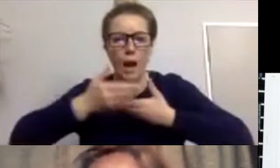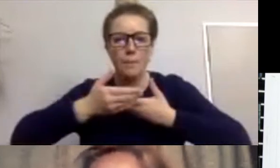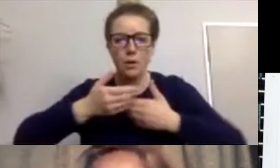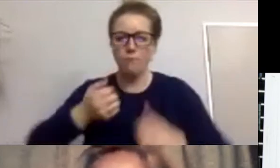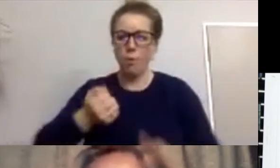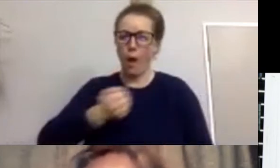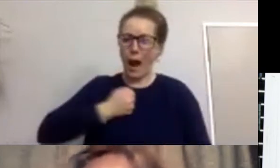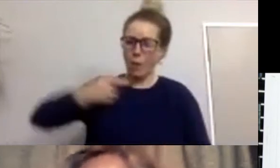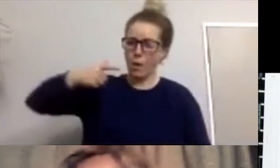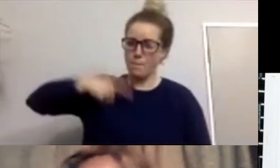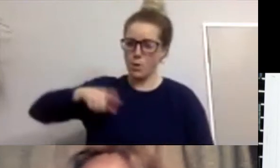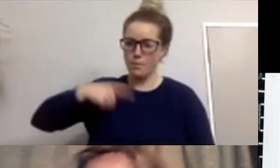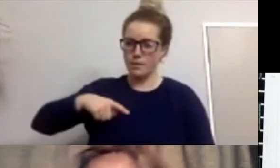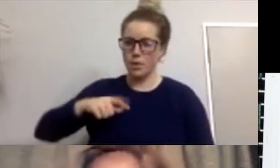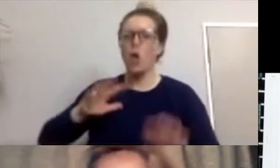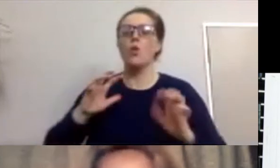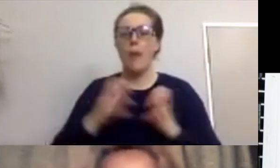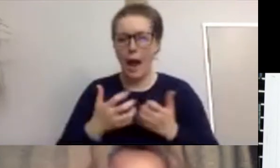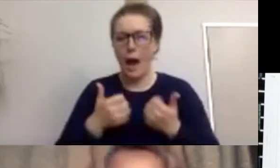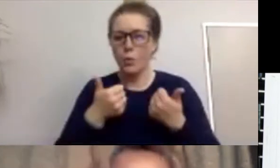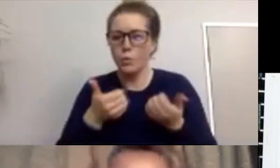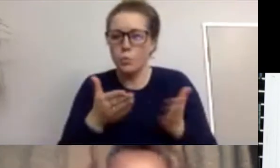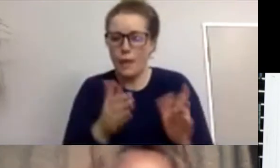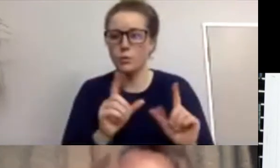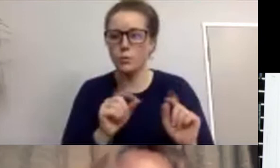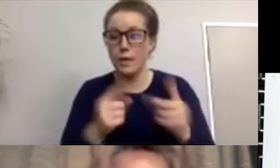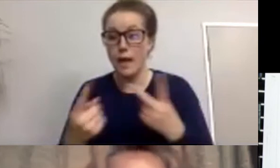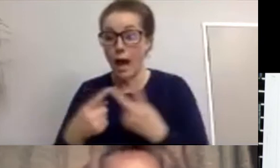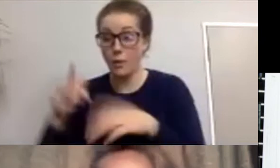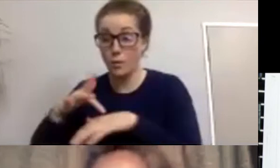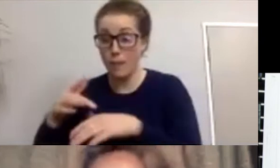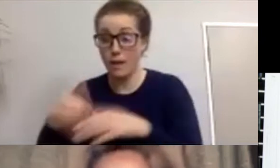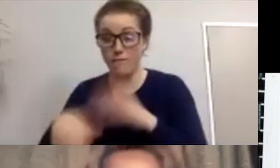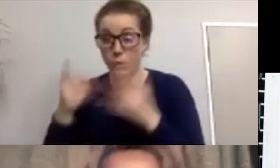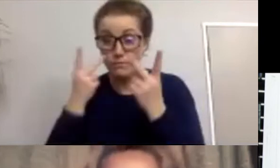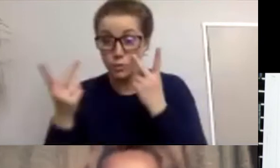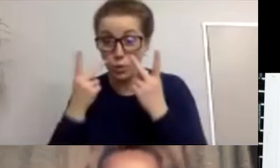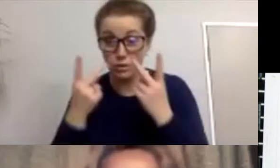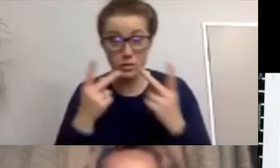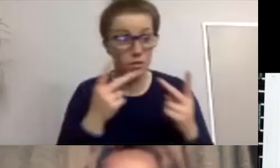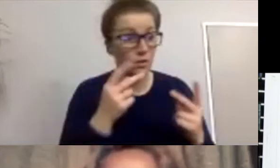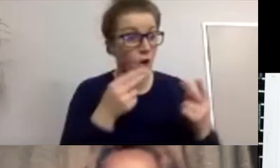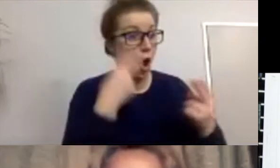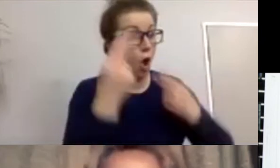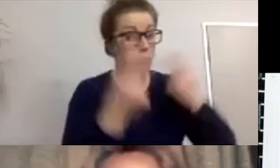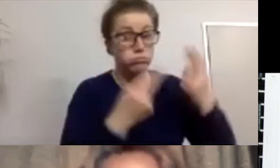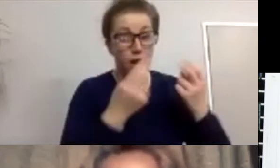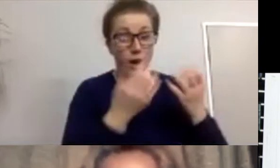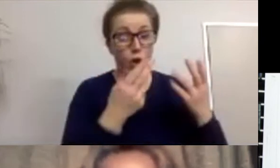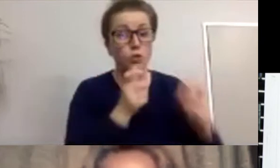so that's a good way to do it. The other thing with ballet is it's all visual with opera you have you have a lot of verbal cues